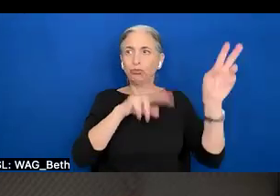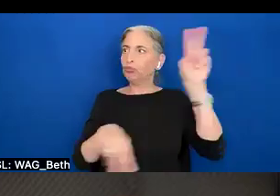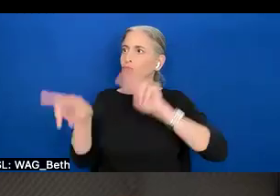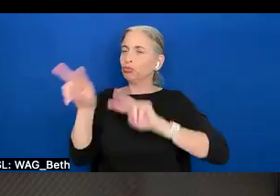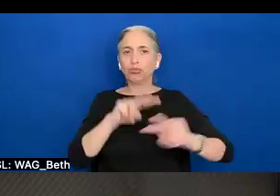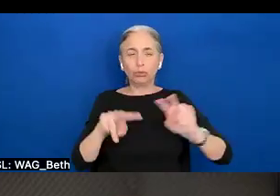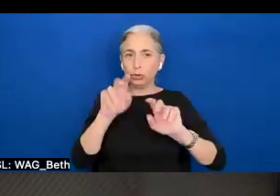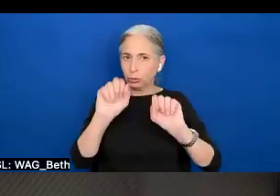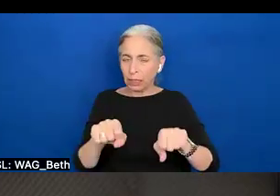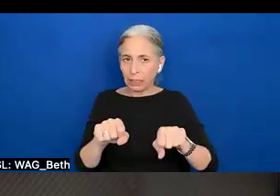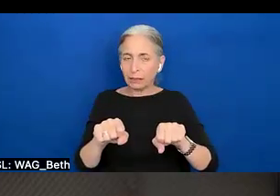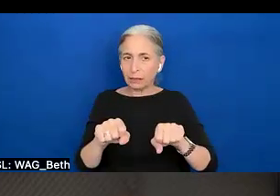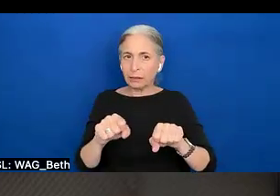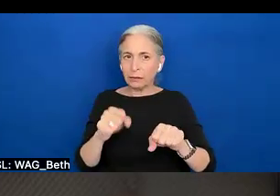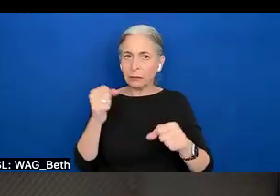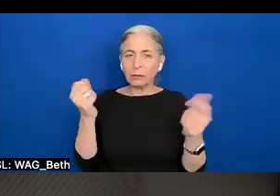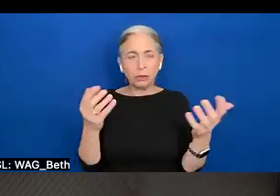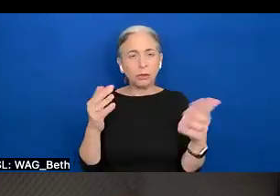to orientate yourself into the content.